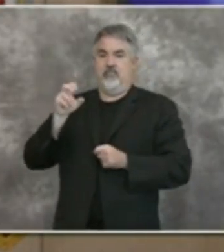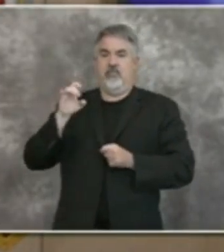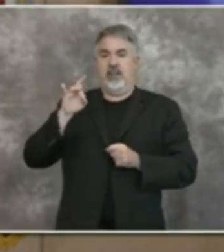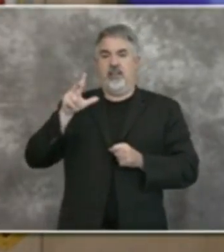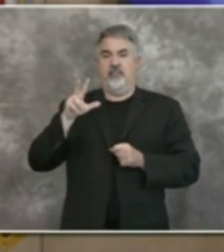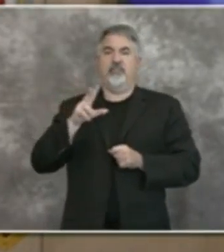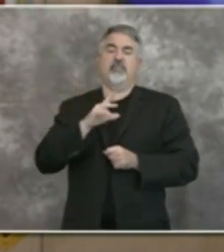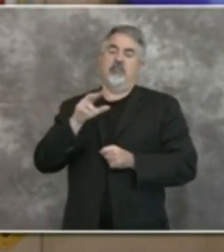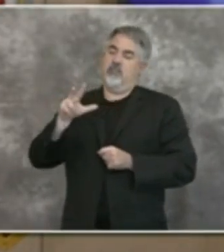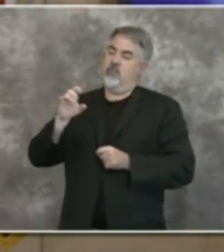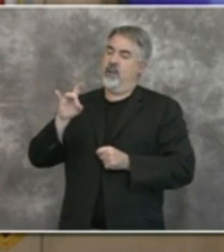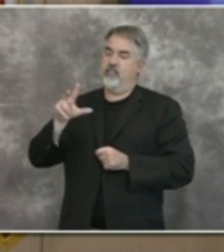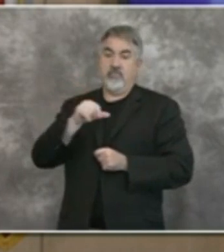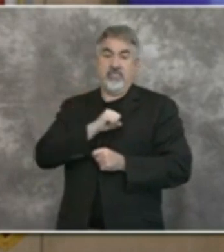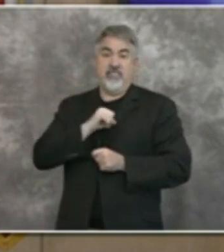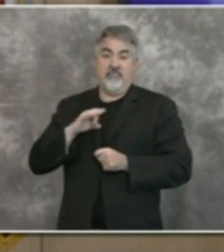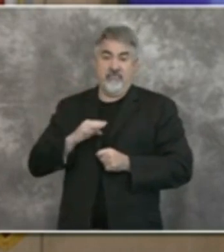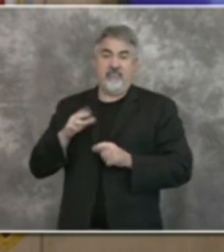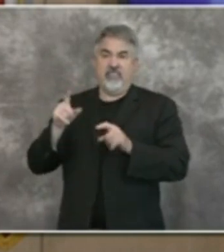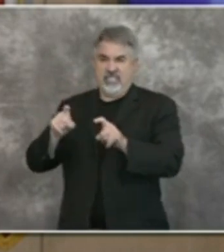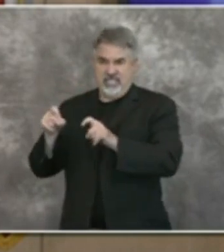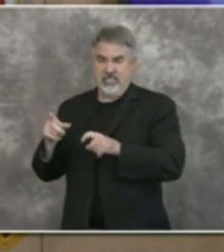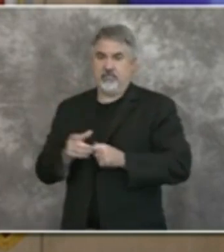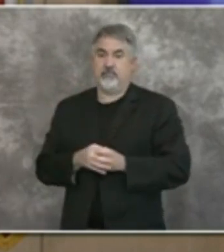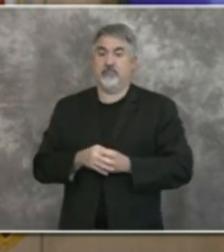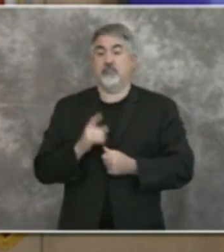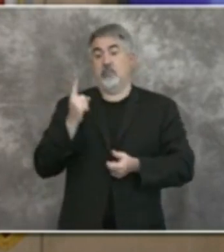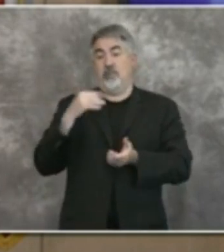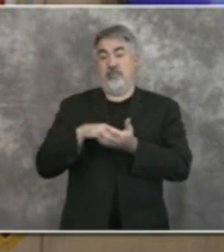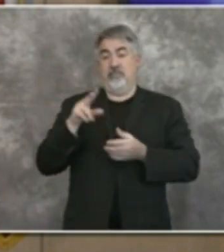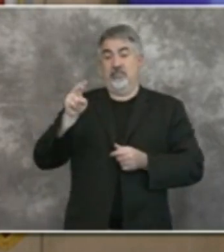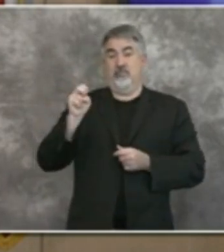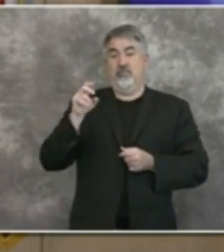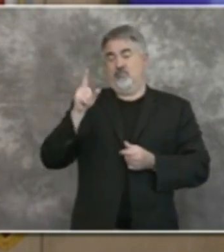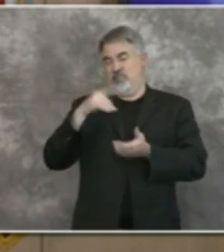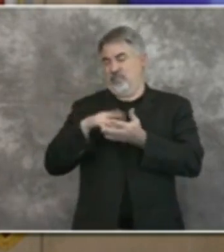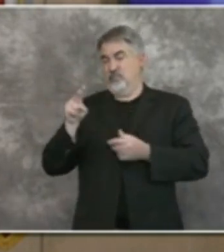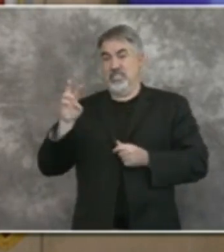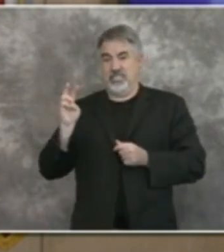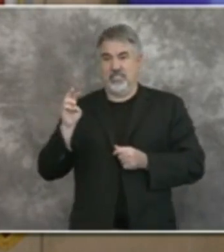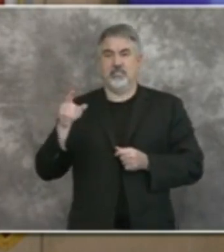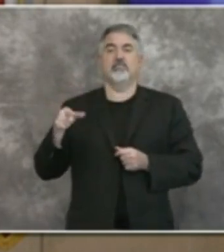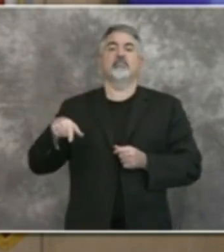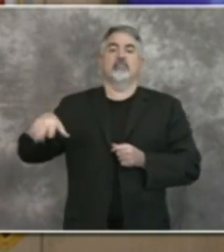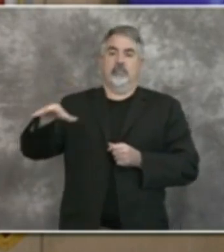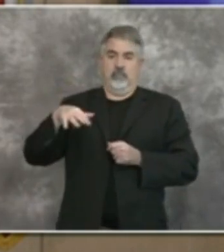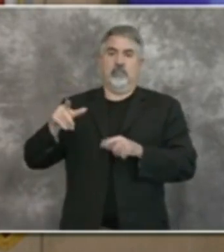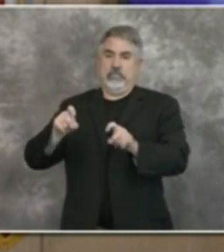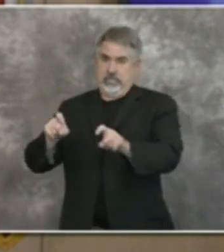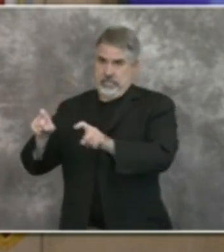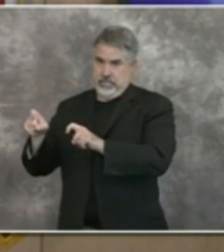TESTS HAVE BEEN ADMINISTERED AT THE CONVENTION CENTER. 383 STAFF OF BEEN TESTED TO DATE